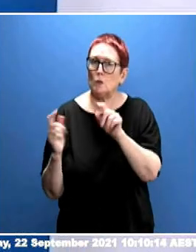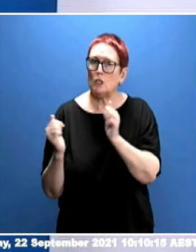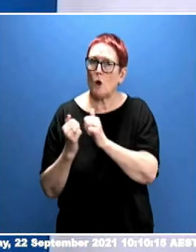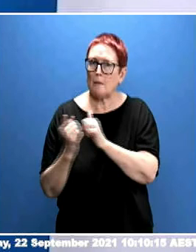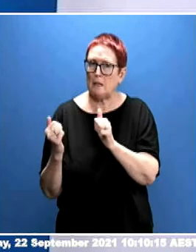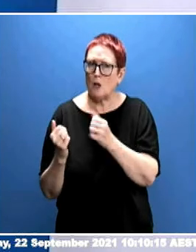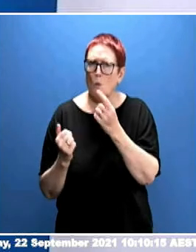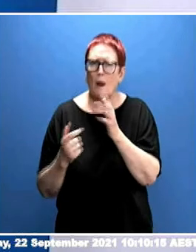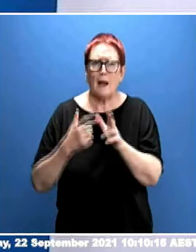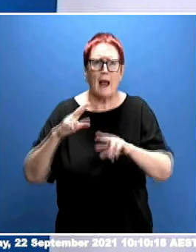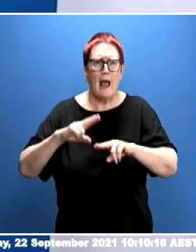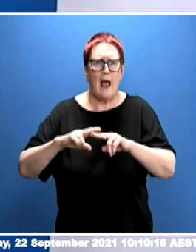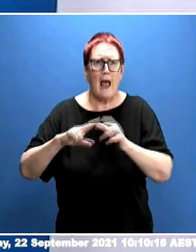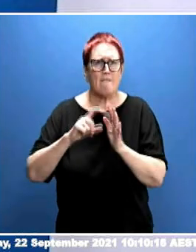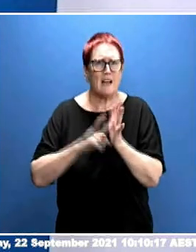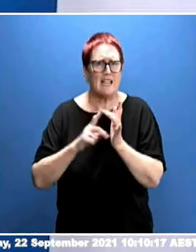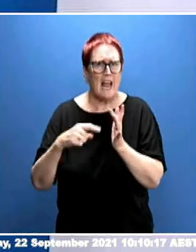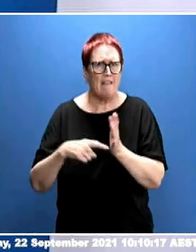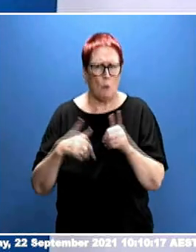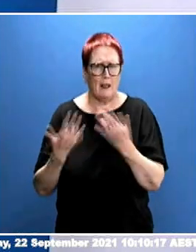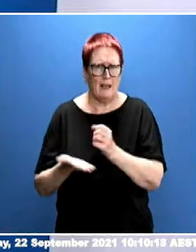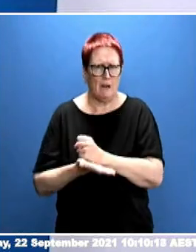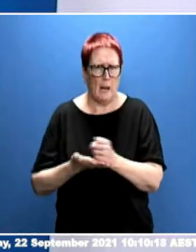particularly an affidavit, and I will give you the reference numbers.